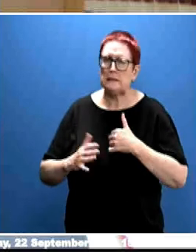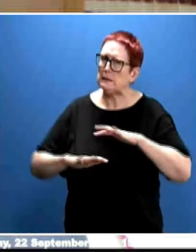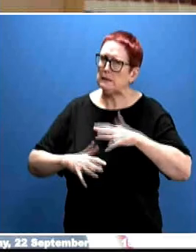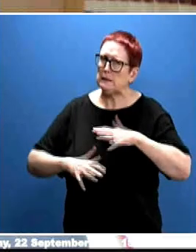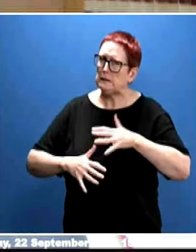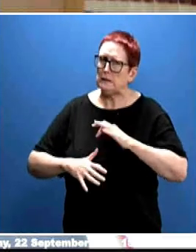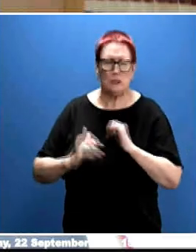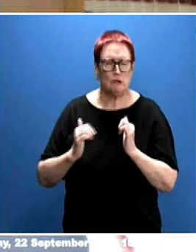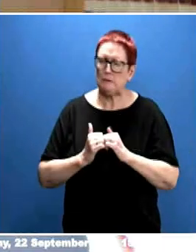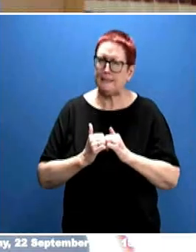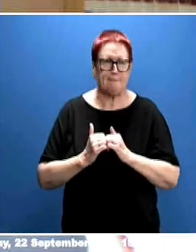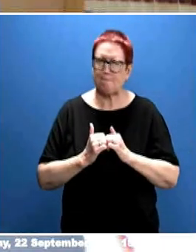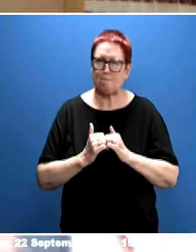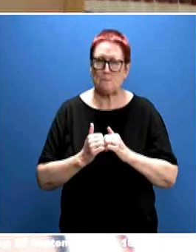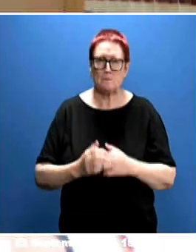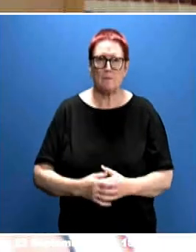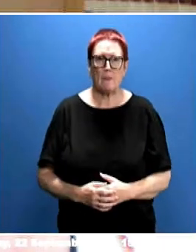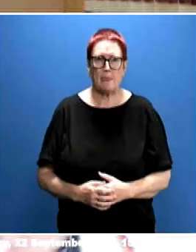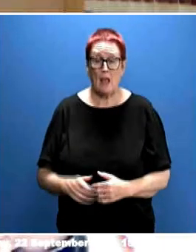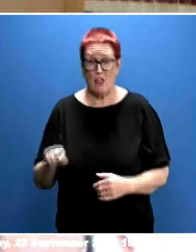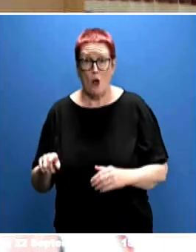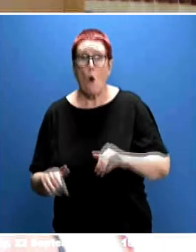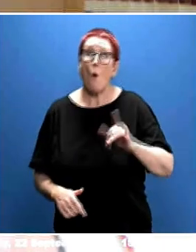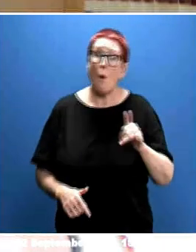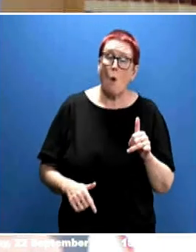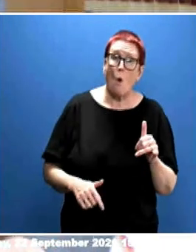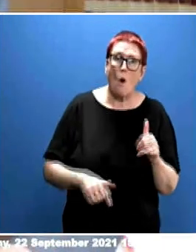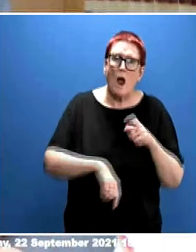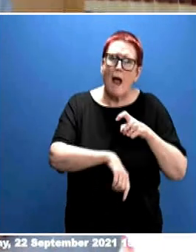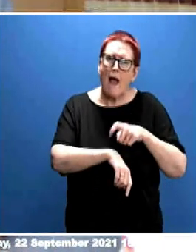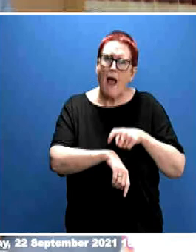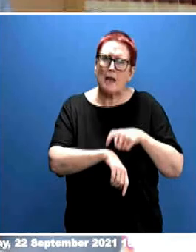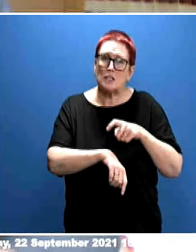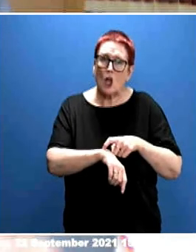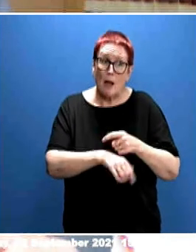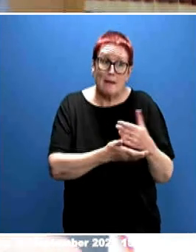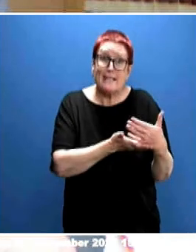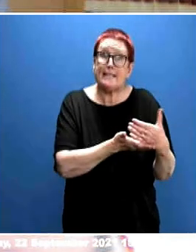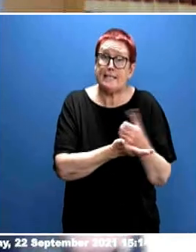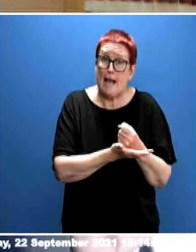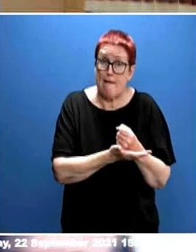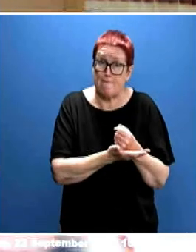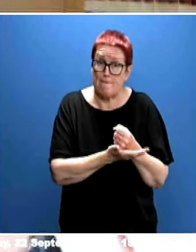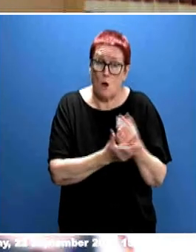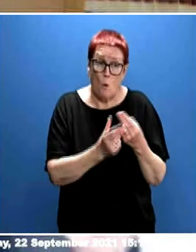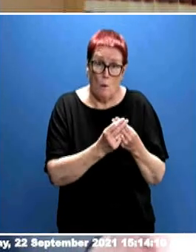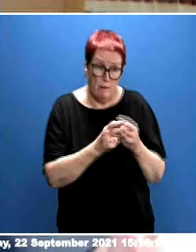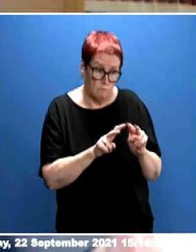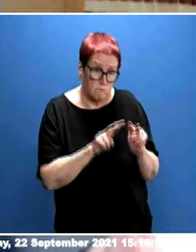a recommendation versus a period of time that is secure with a wider range of